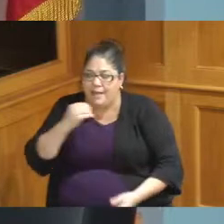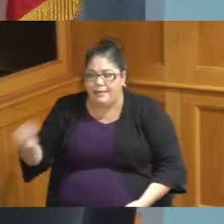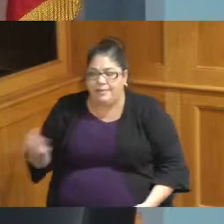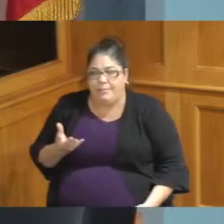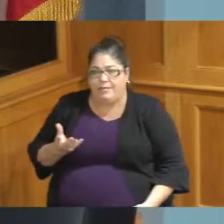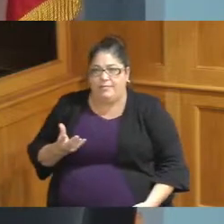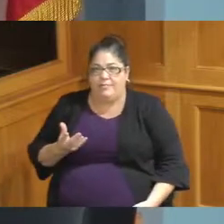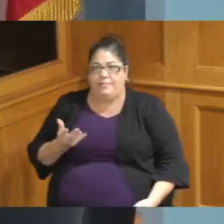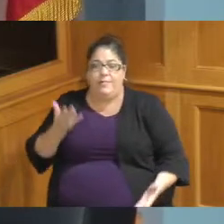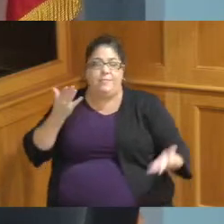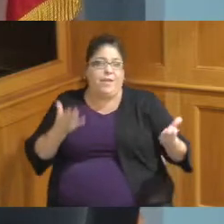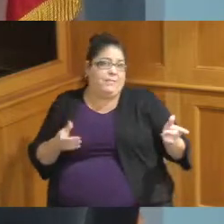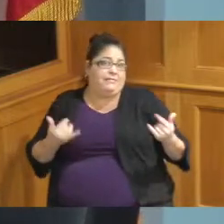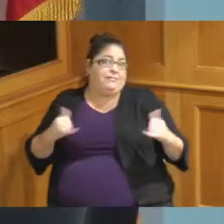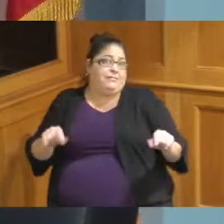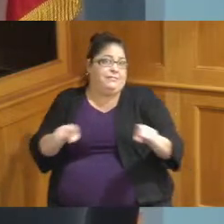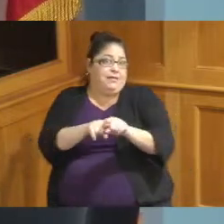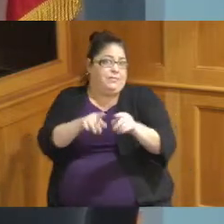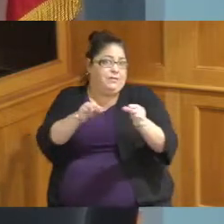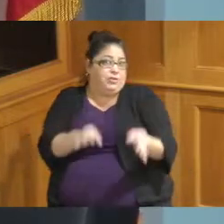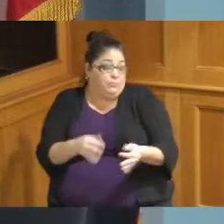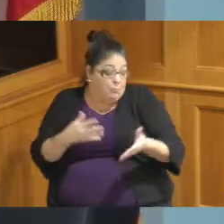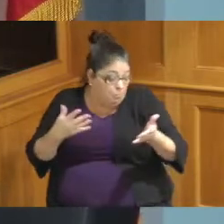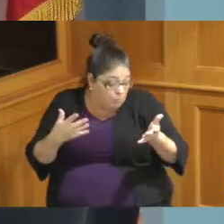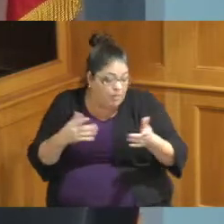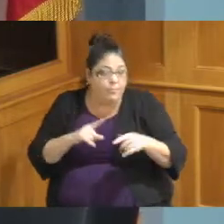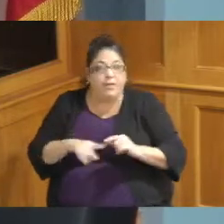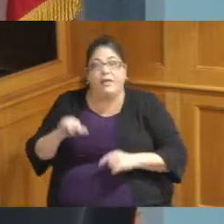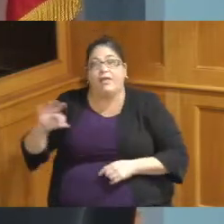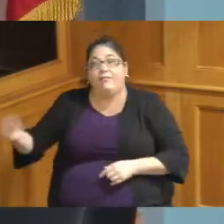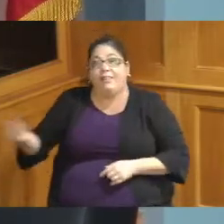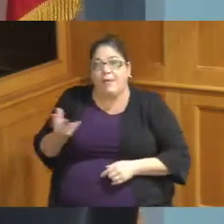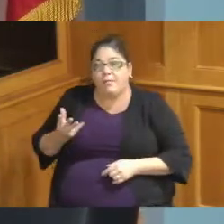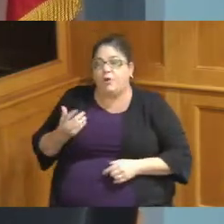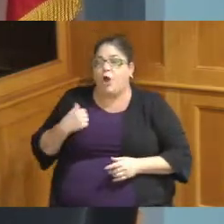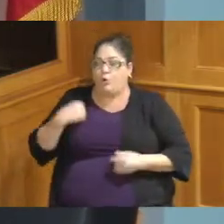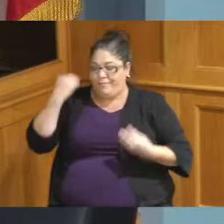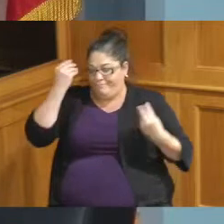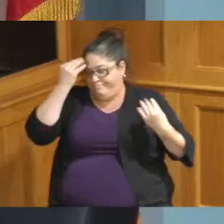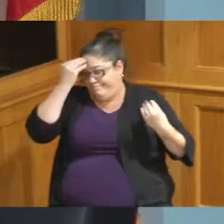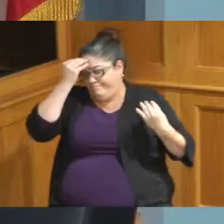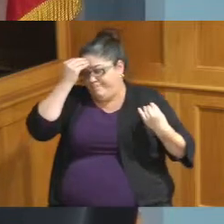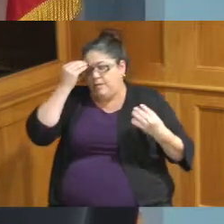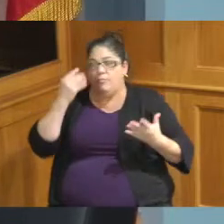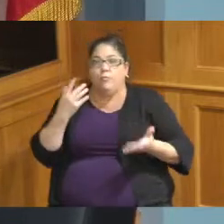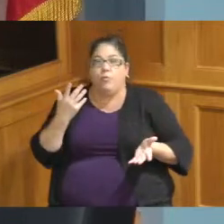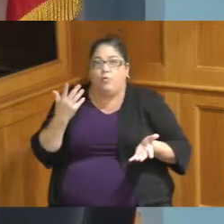have went the same way but at least if I had the information I could have my might have decided